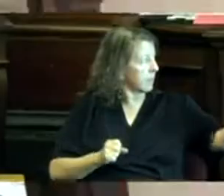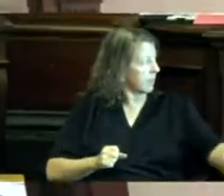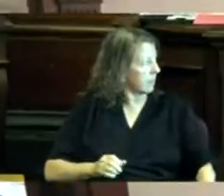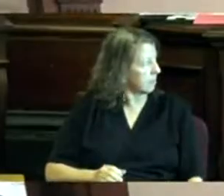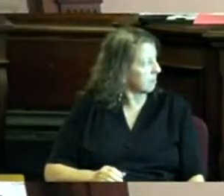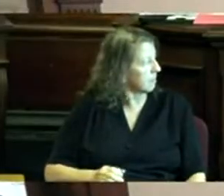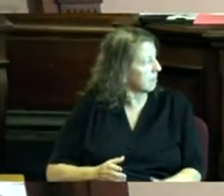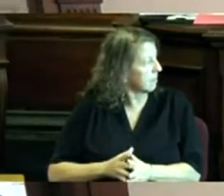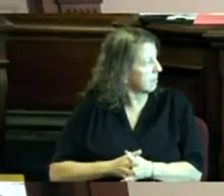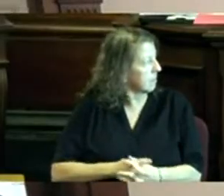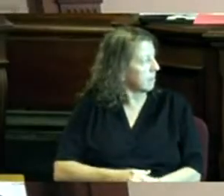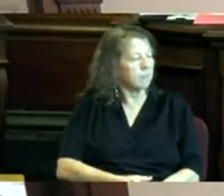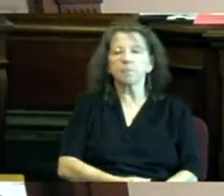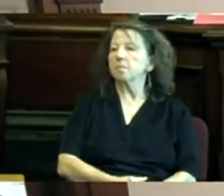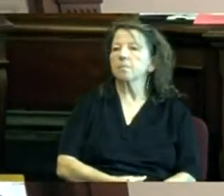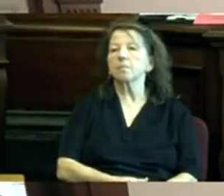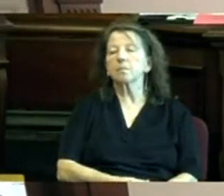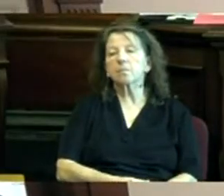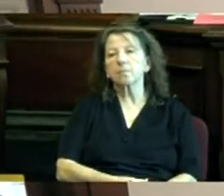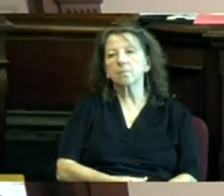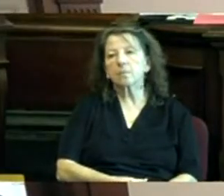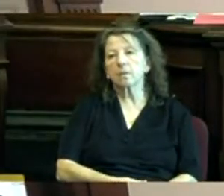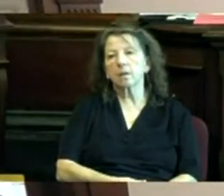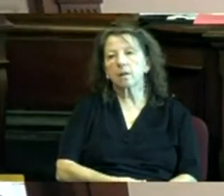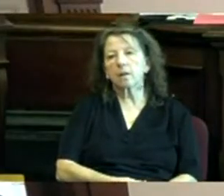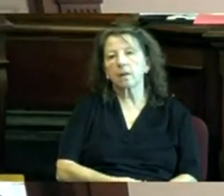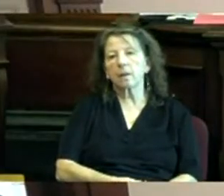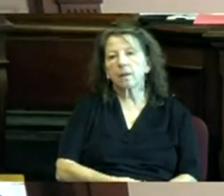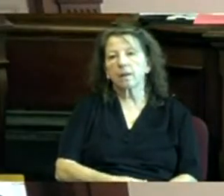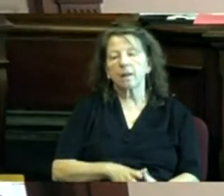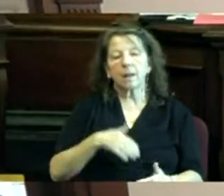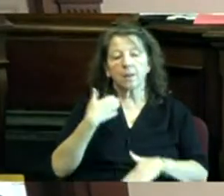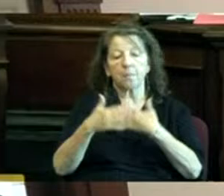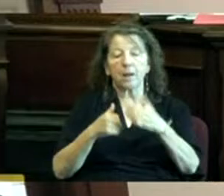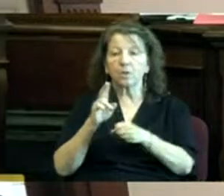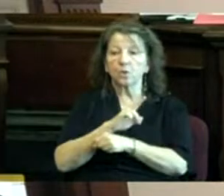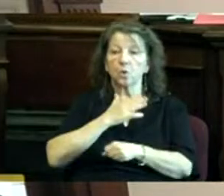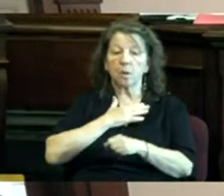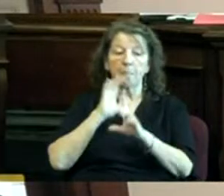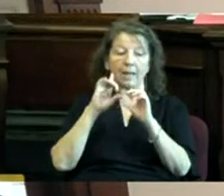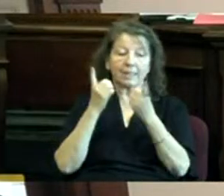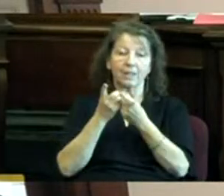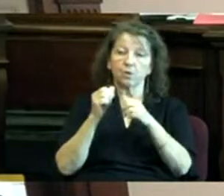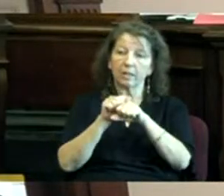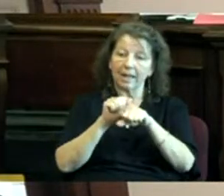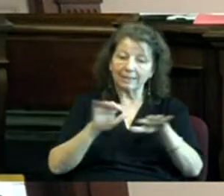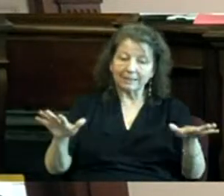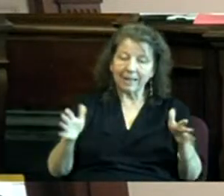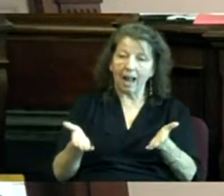Member Lupien and then Vice President Harris, if we can just keep the answers pretty tight